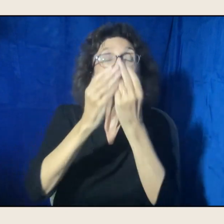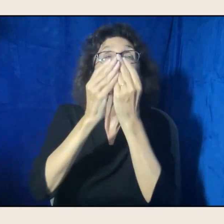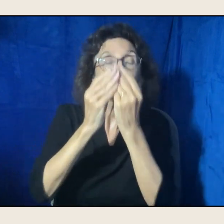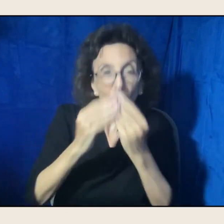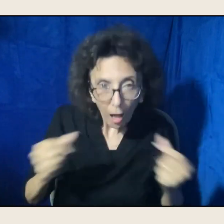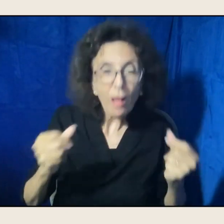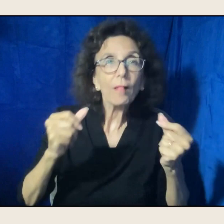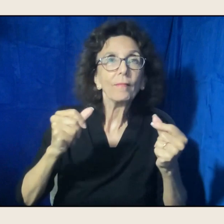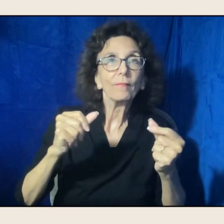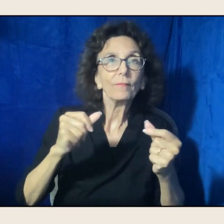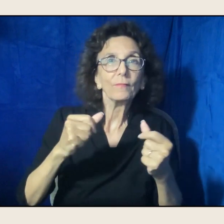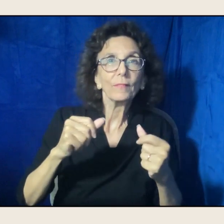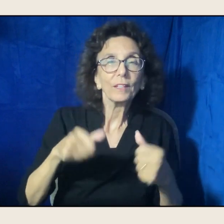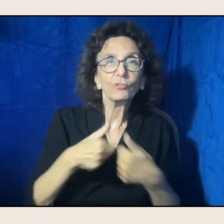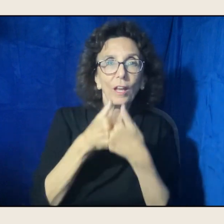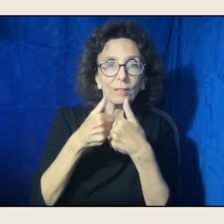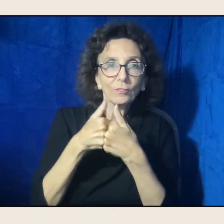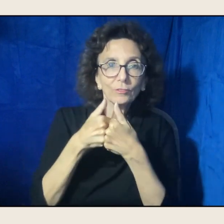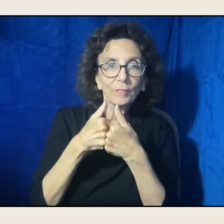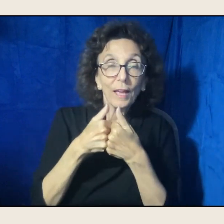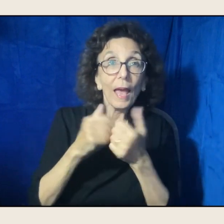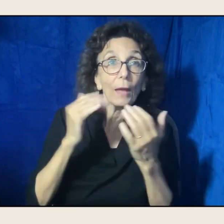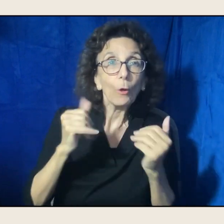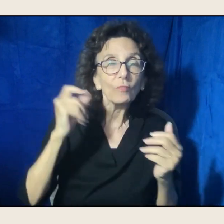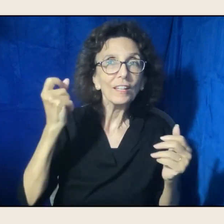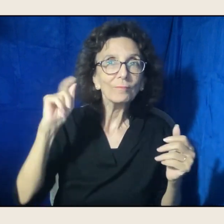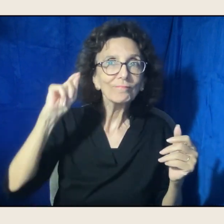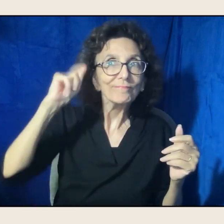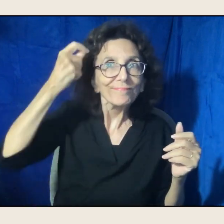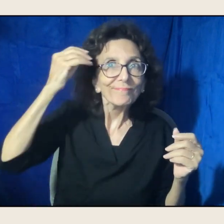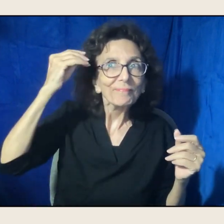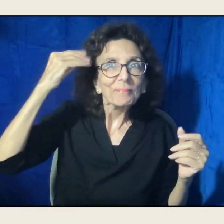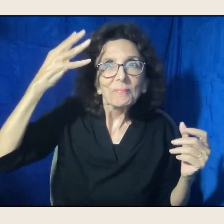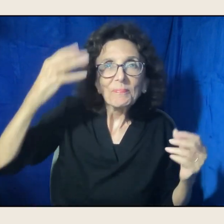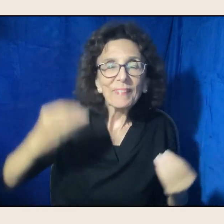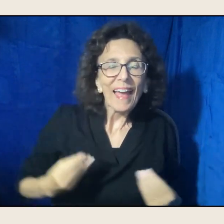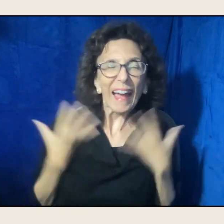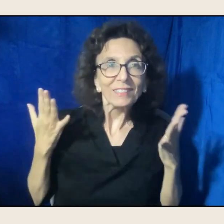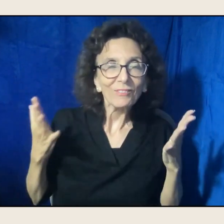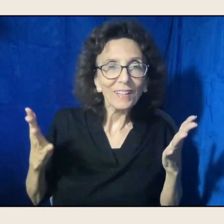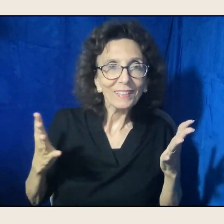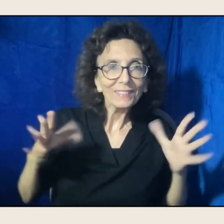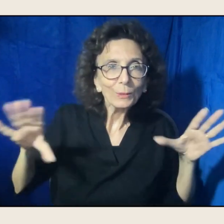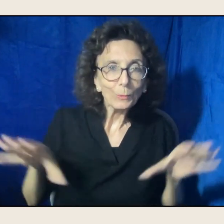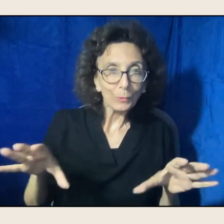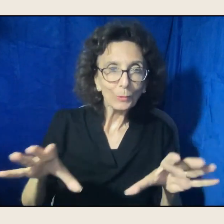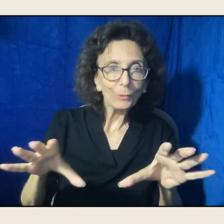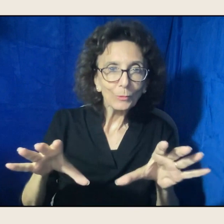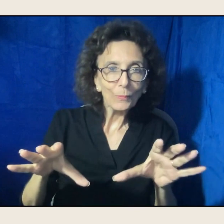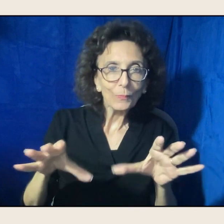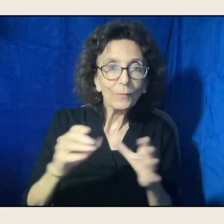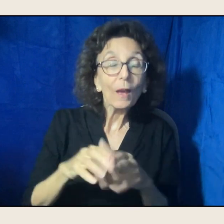and hopefully activate us into action. As we move to conversation, I will open us with a short poem